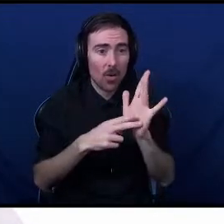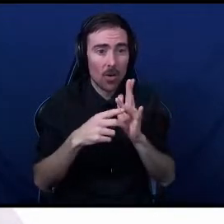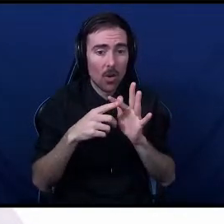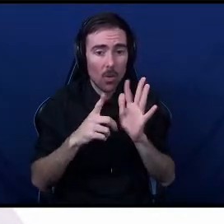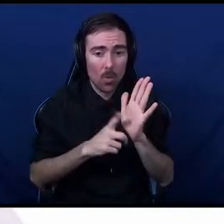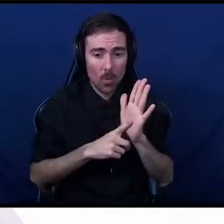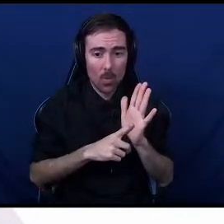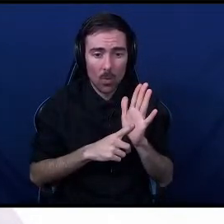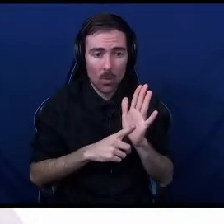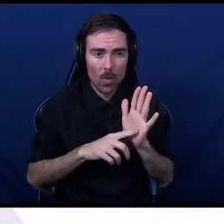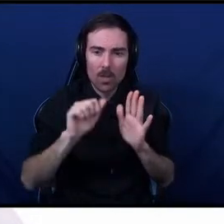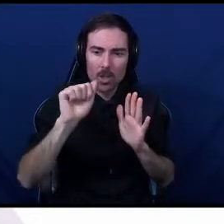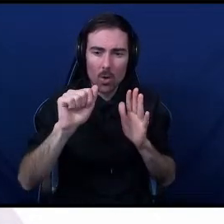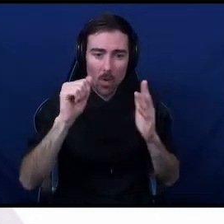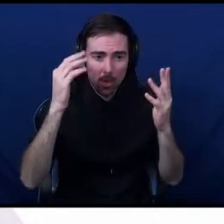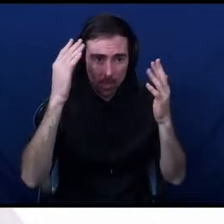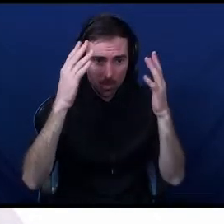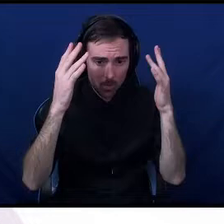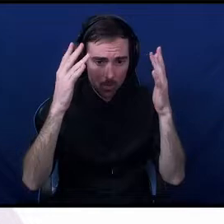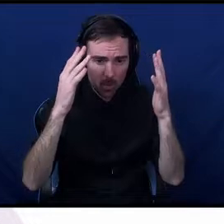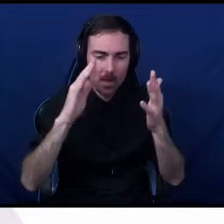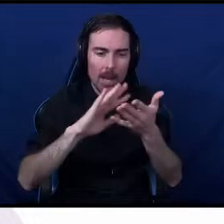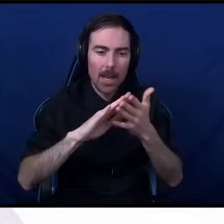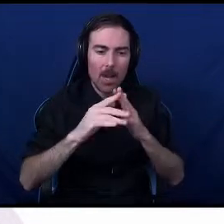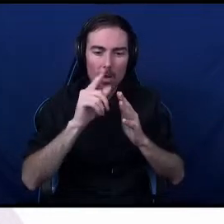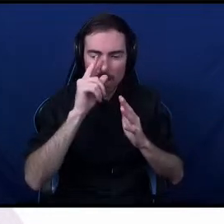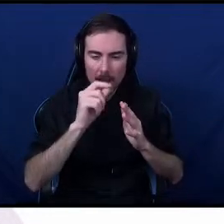how you decorated embrace the change that has happened so far